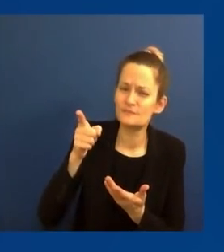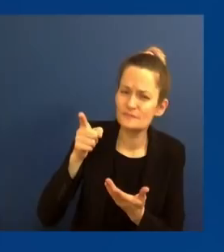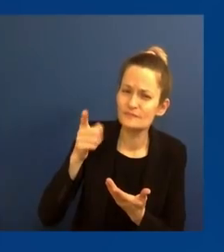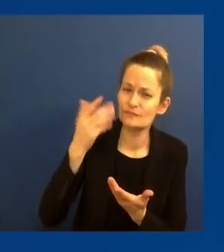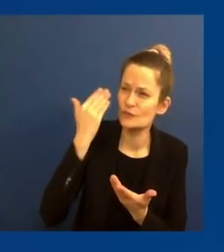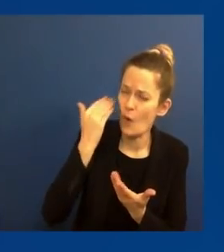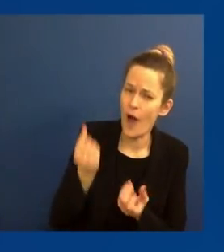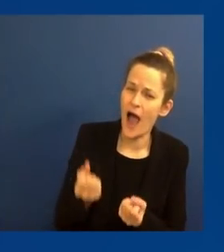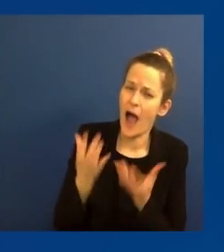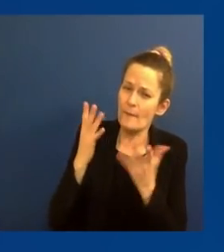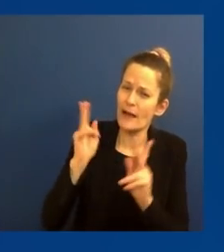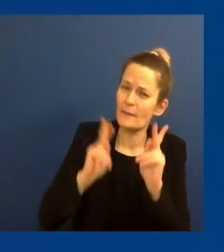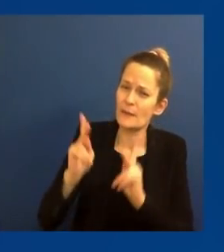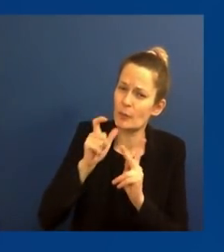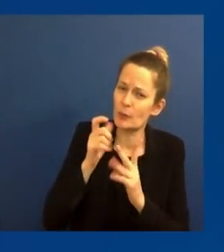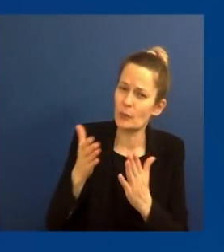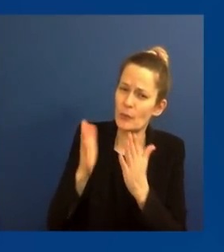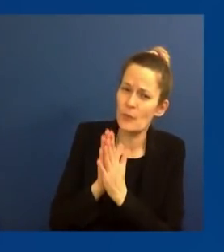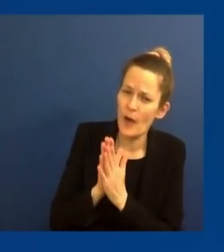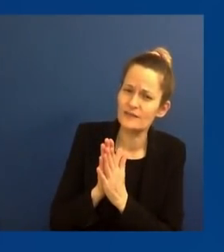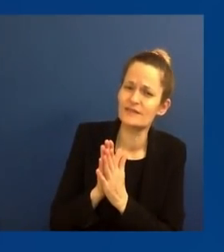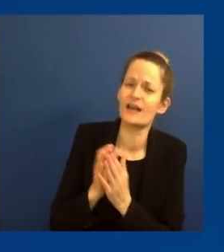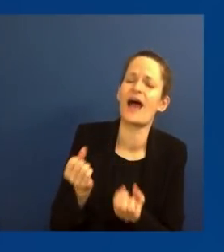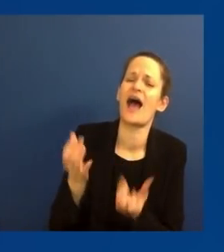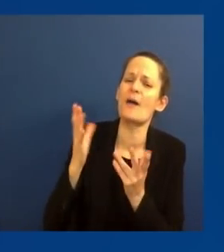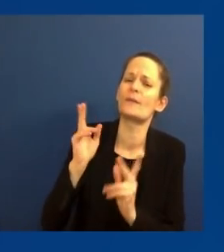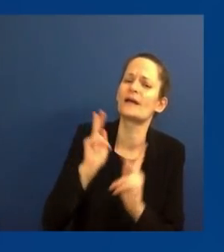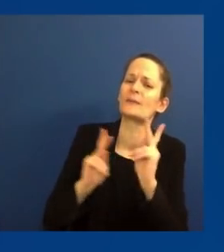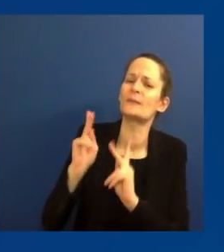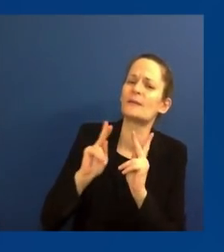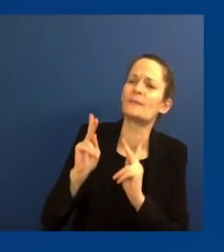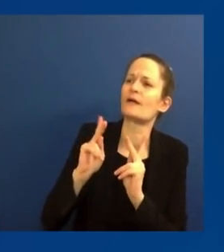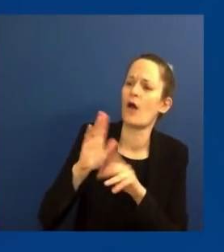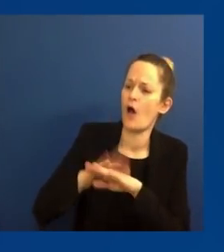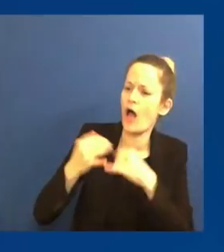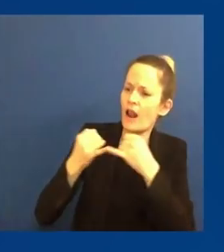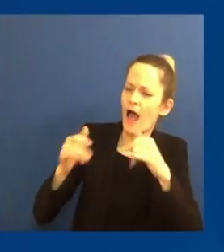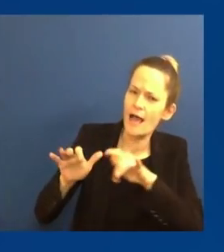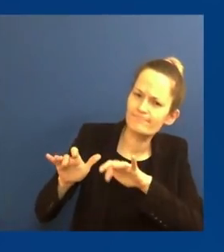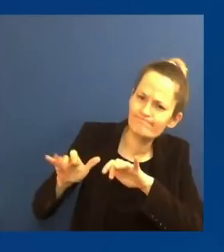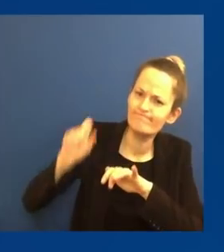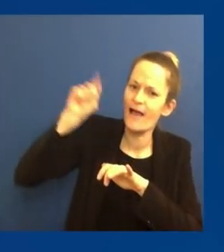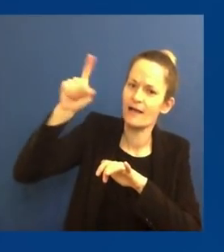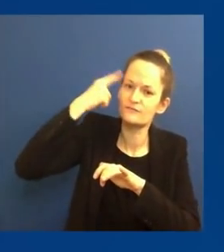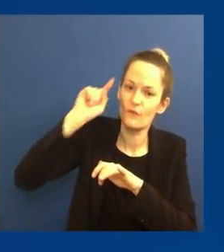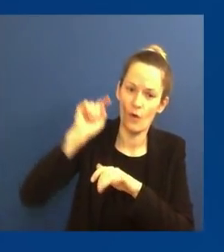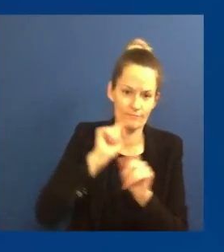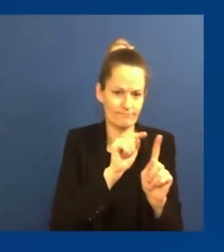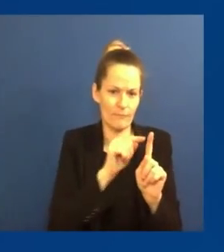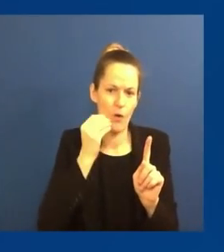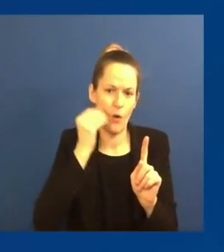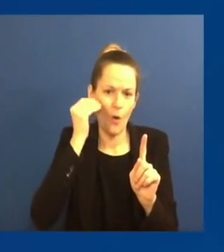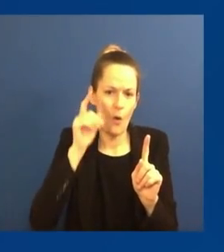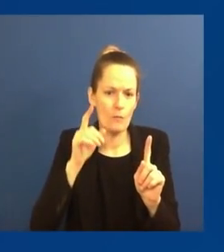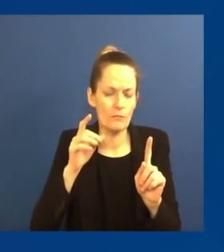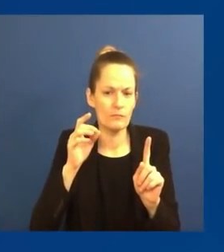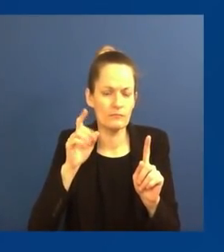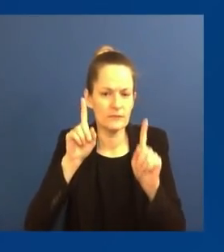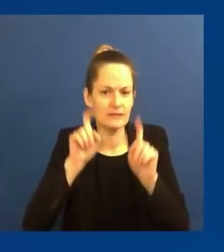And have you heard any complaints around that issue that people are having where if they don't enter their apartment number correctly,